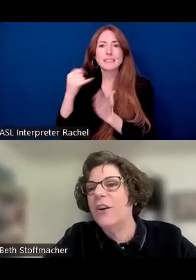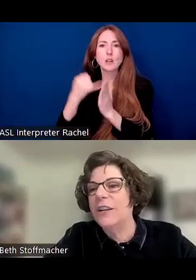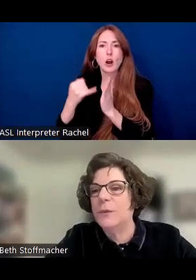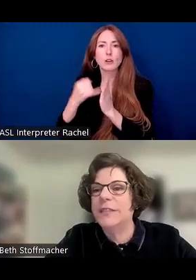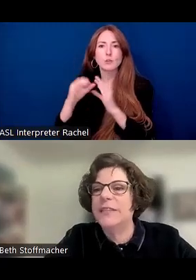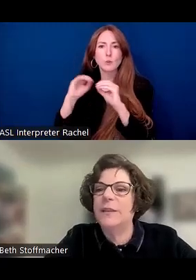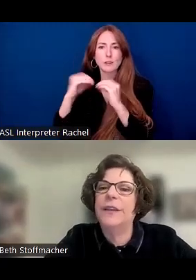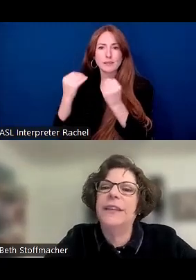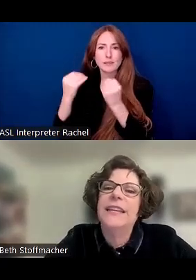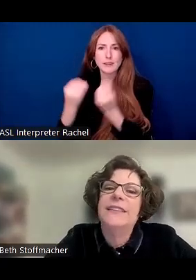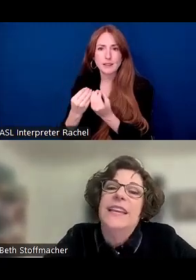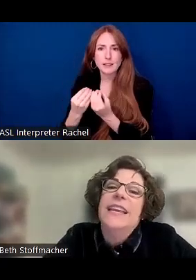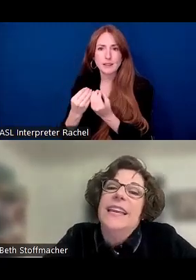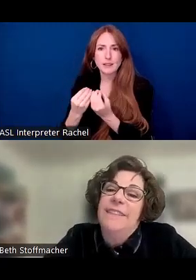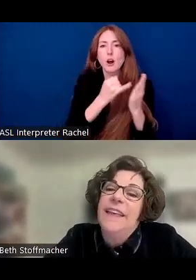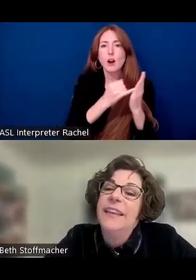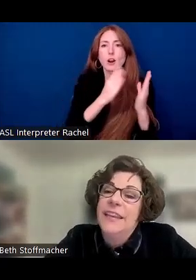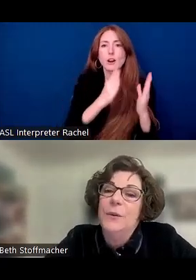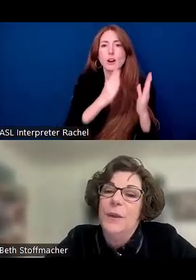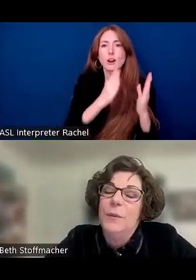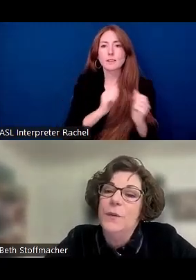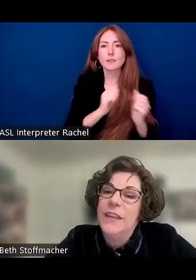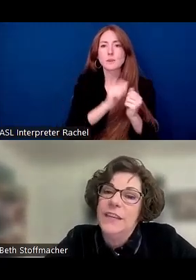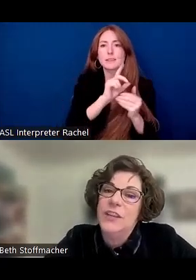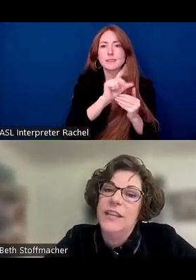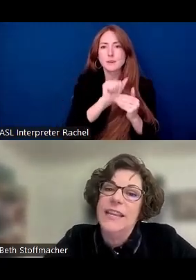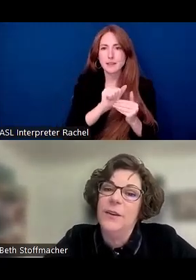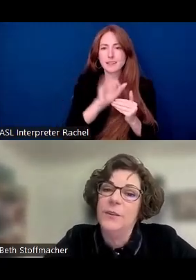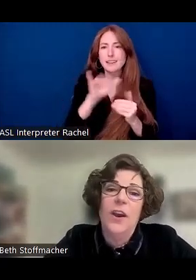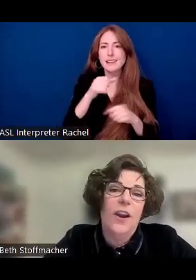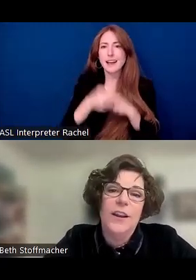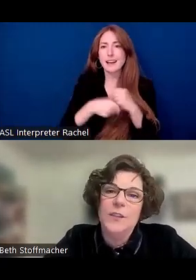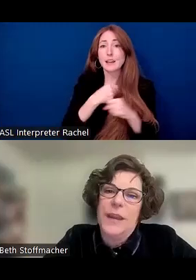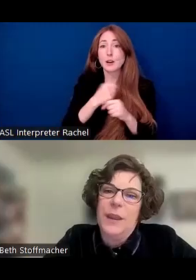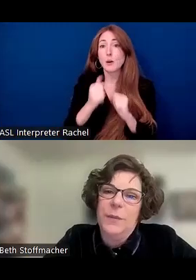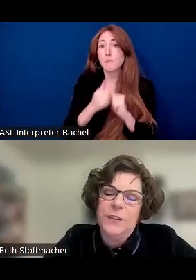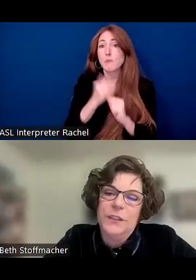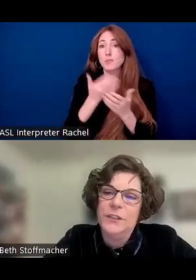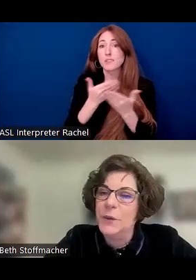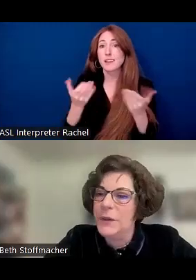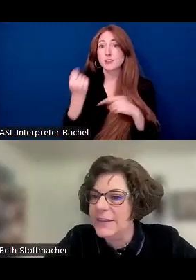artists with disabilities. In that year, when most things shut down, artists were able to showcase